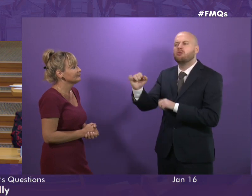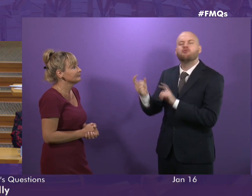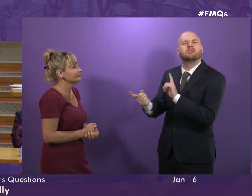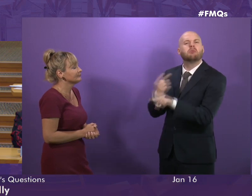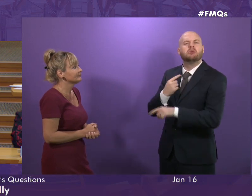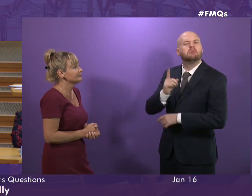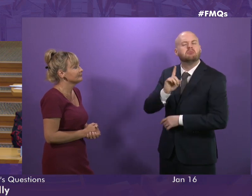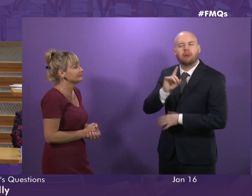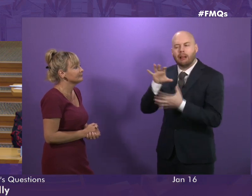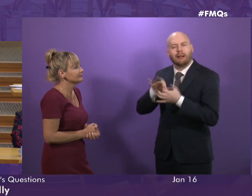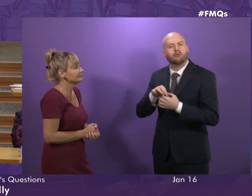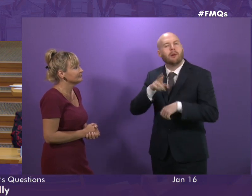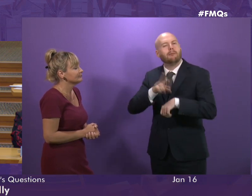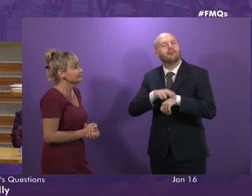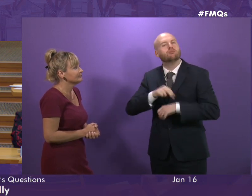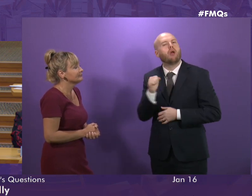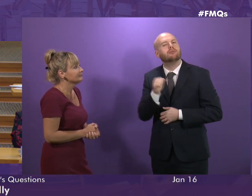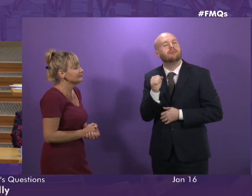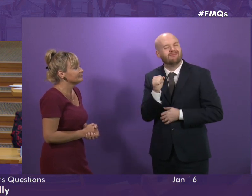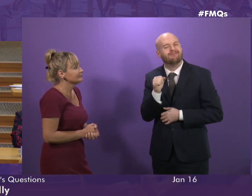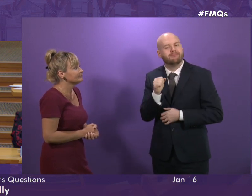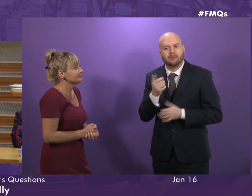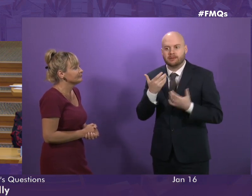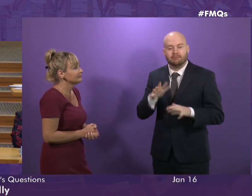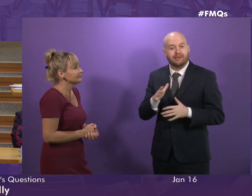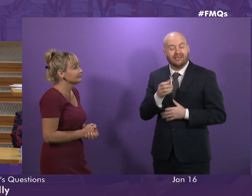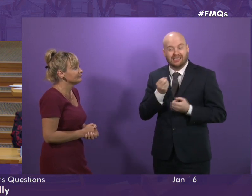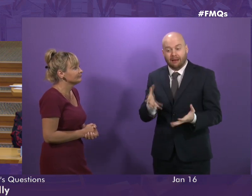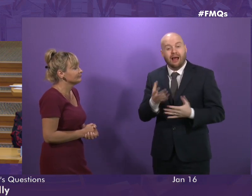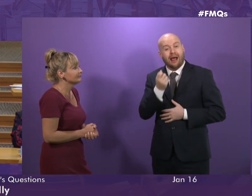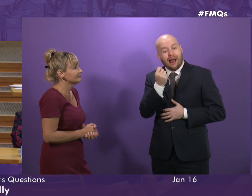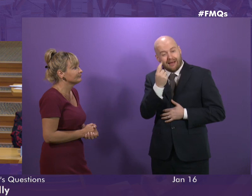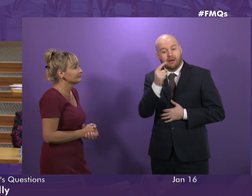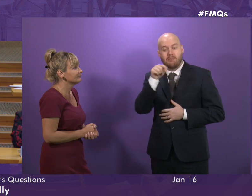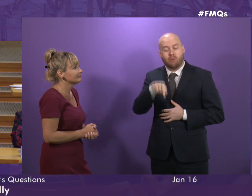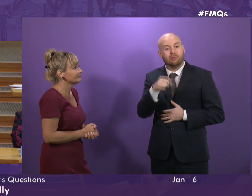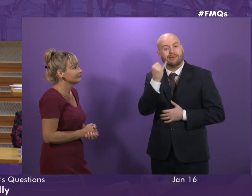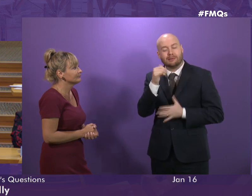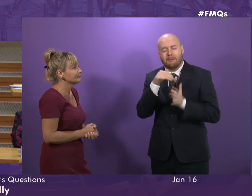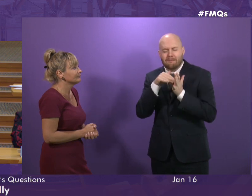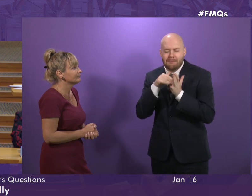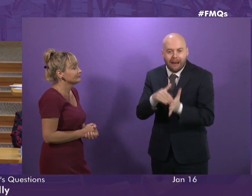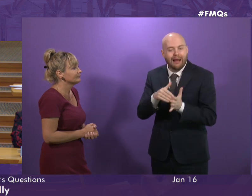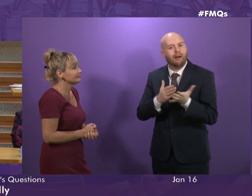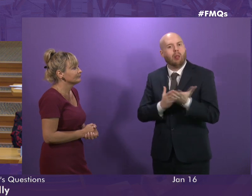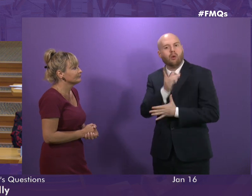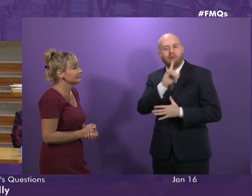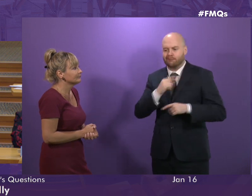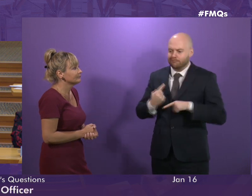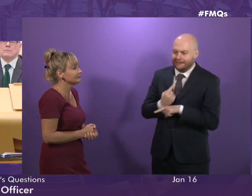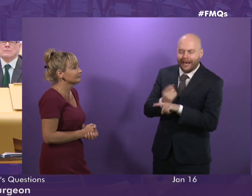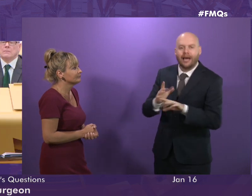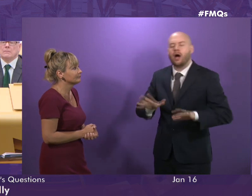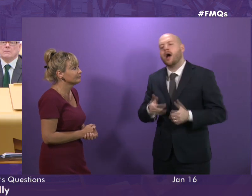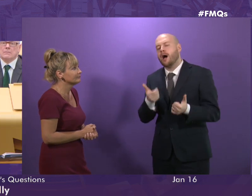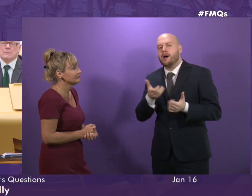Police Scotland has spent £11.6 million in compensation over the last five years.